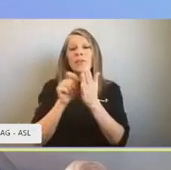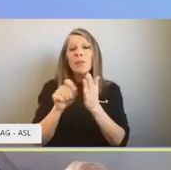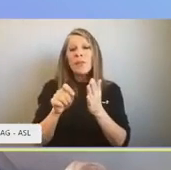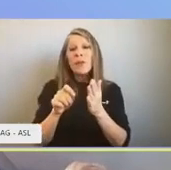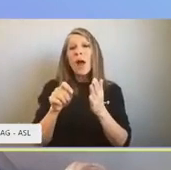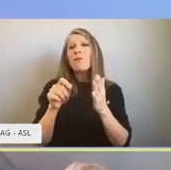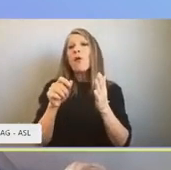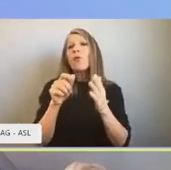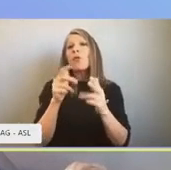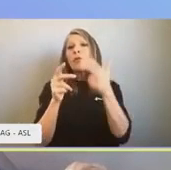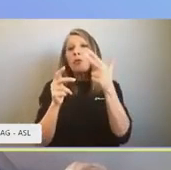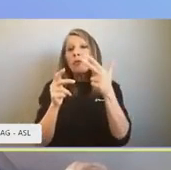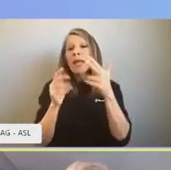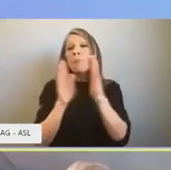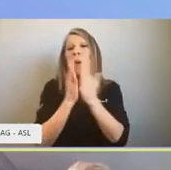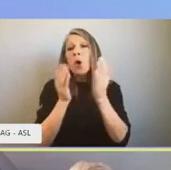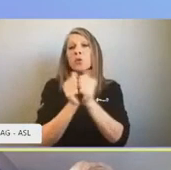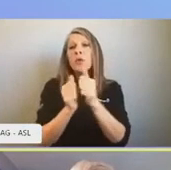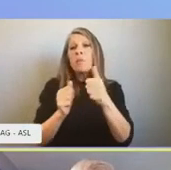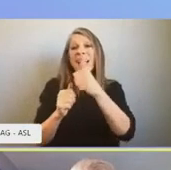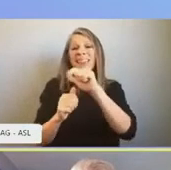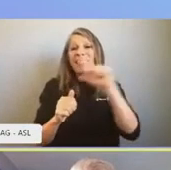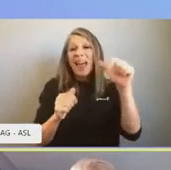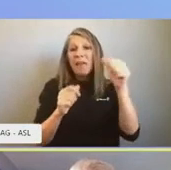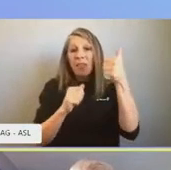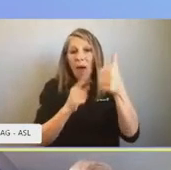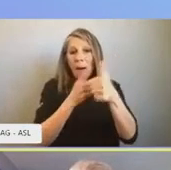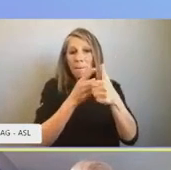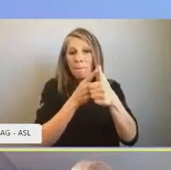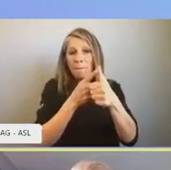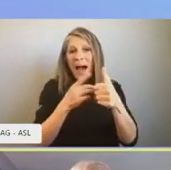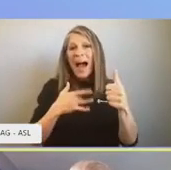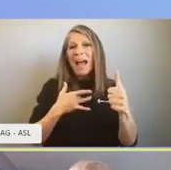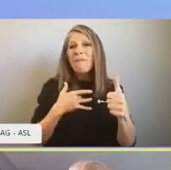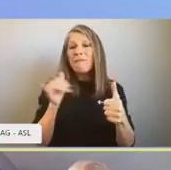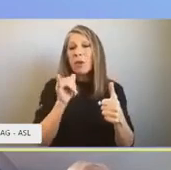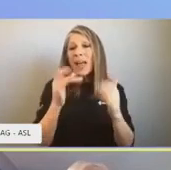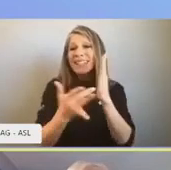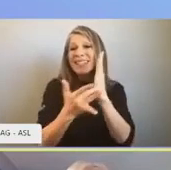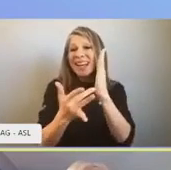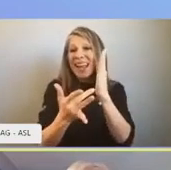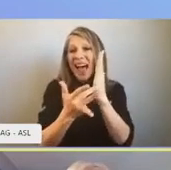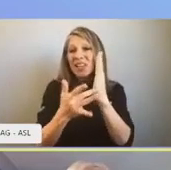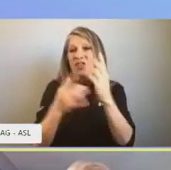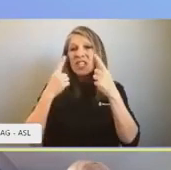from one of my heroes, Glenda Watson Hyatt, from the do it